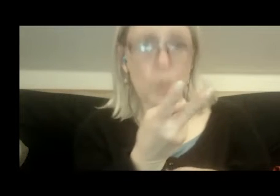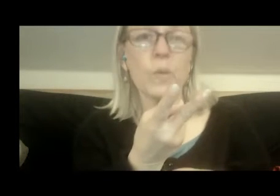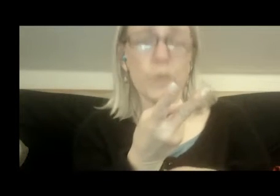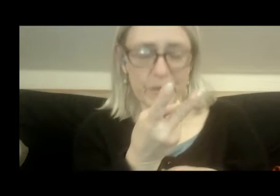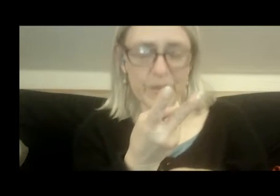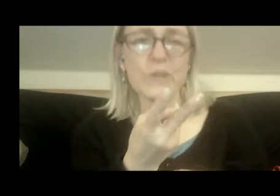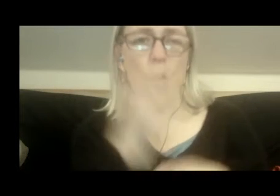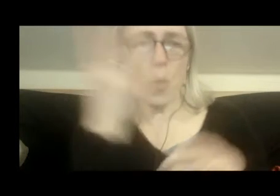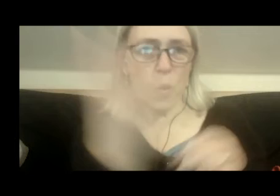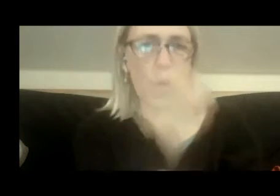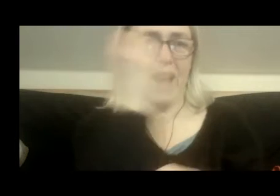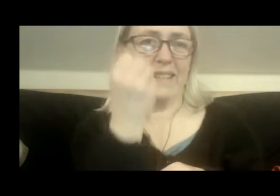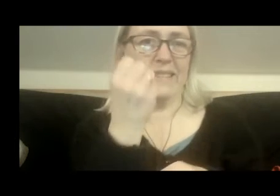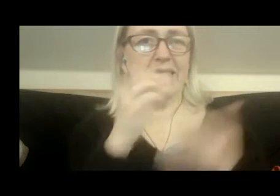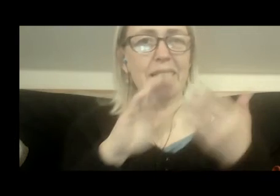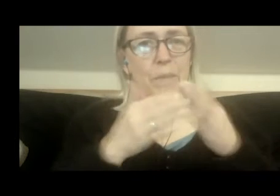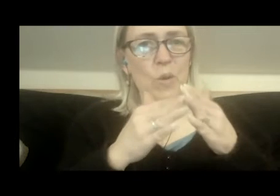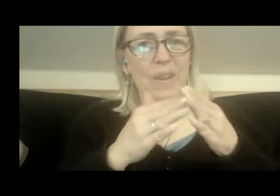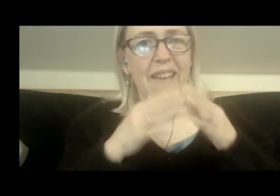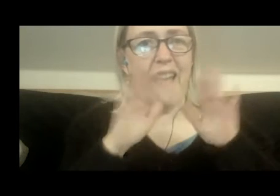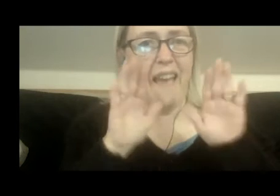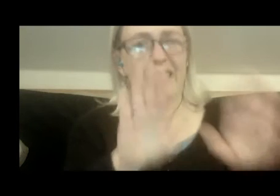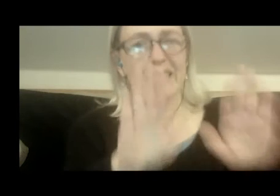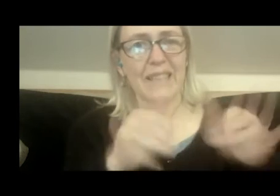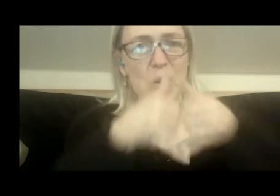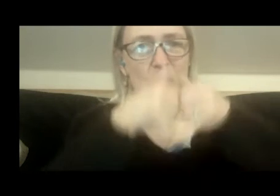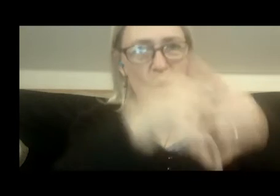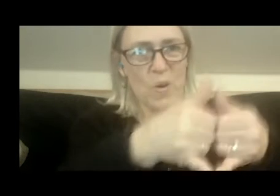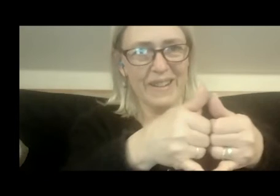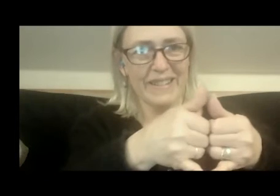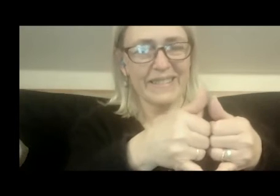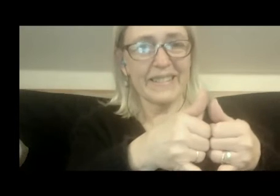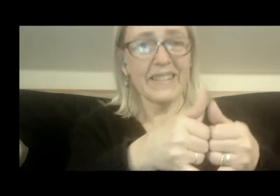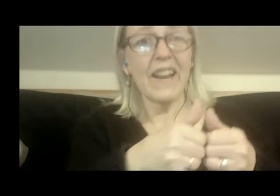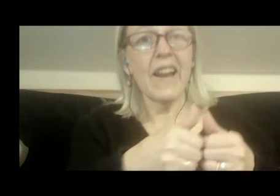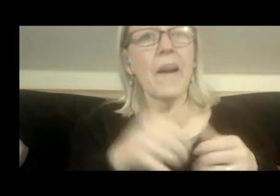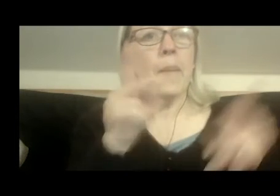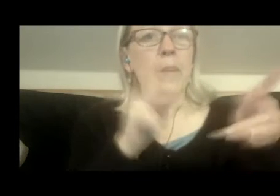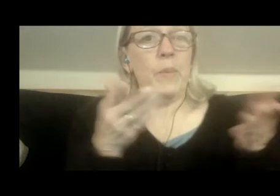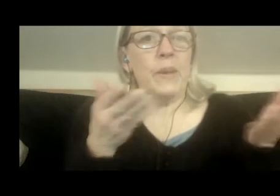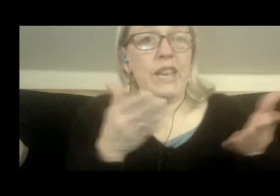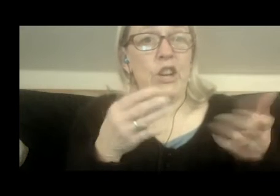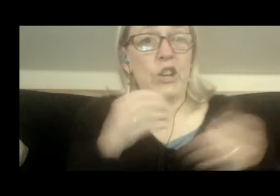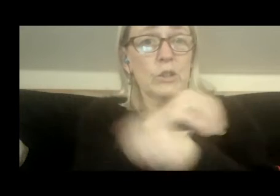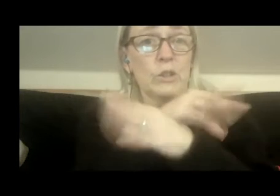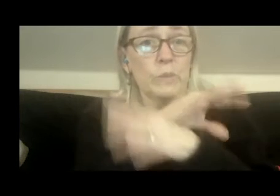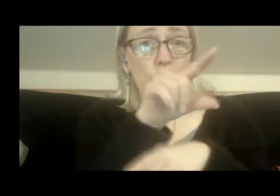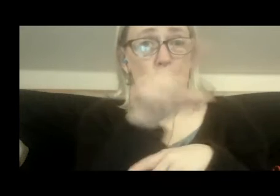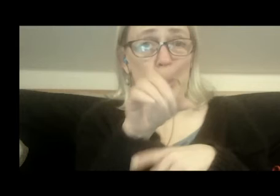and the people on this Zoom all nominated you. You're crazy. No, we're not,